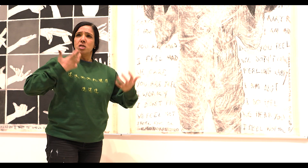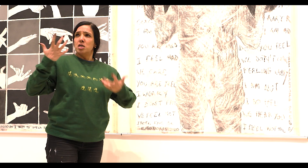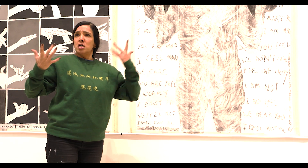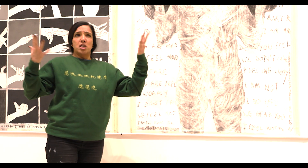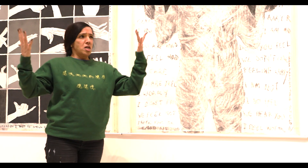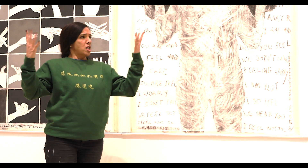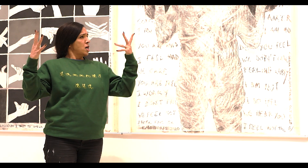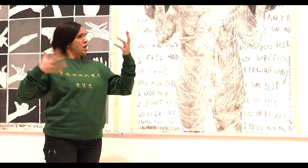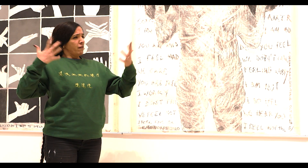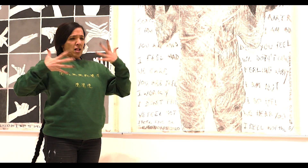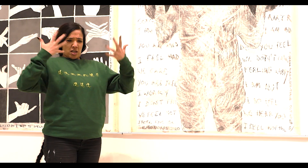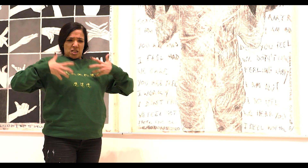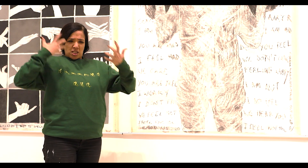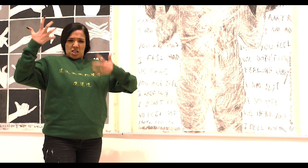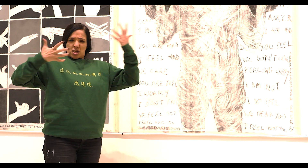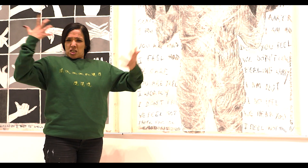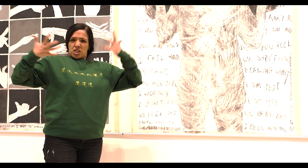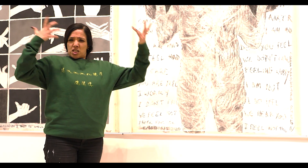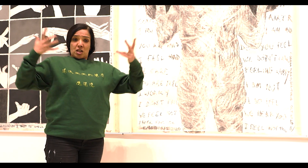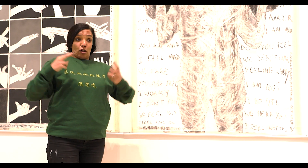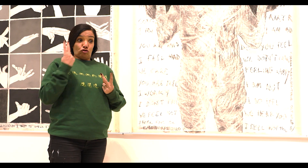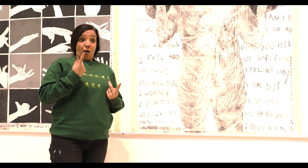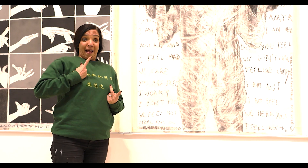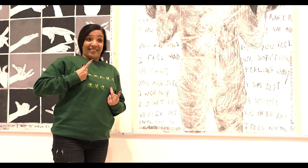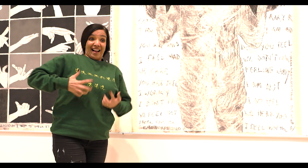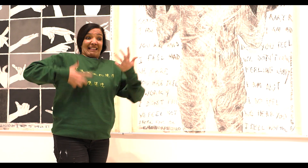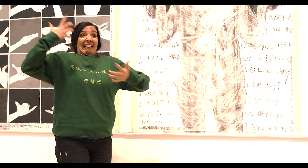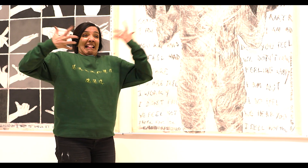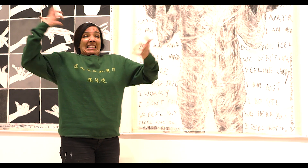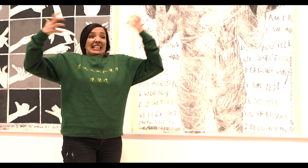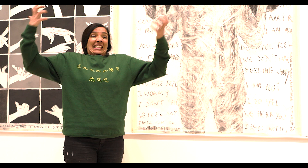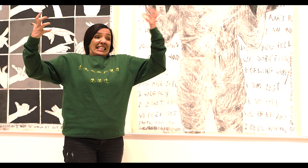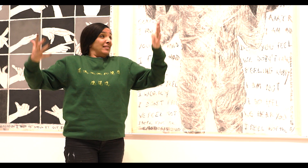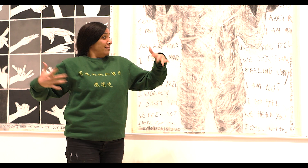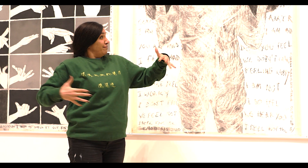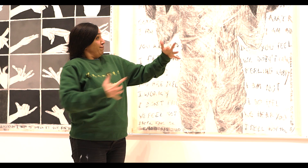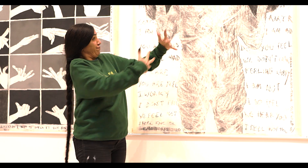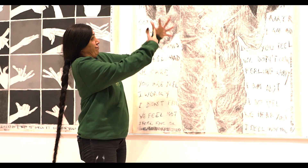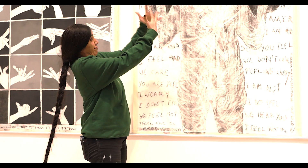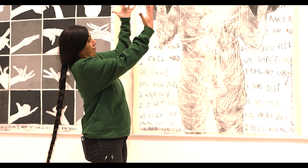And it's about my frustrations with that, not being represented, so, I drew myself frustrated,